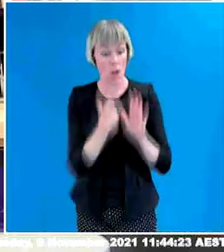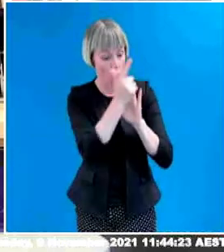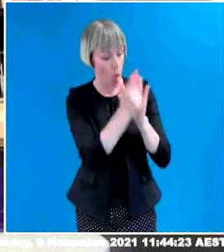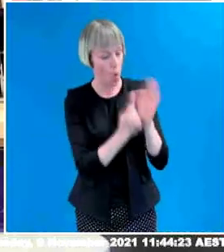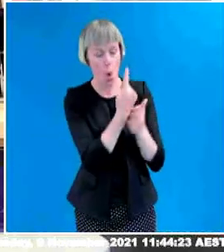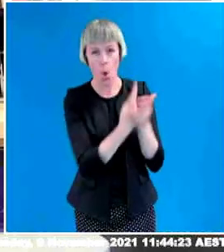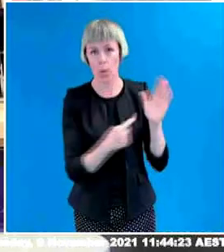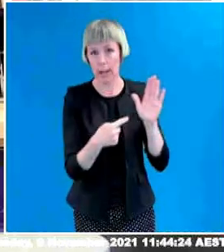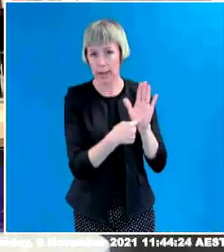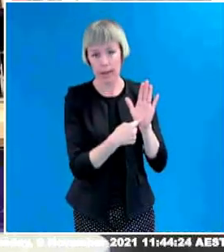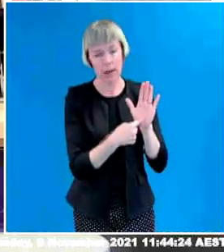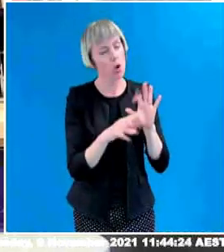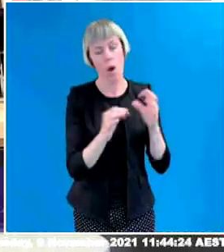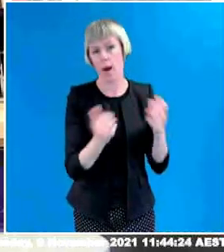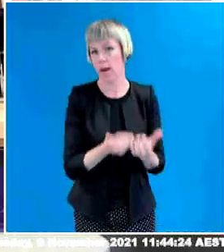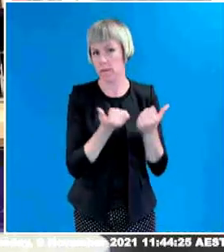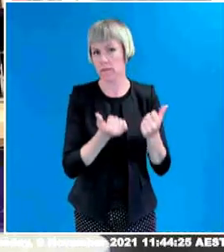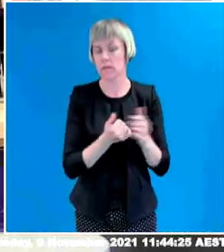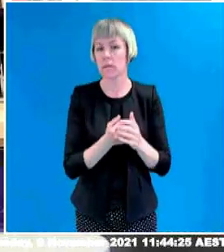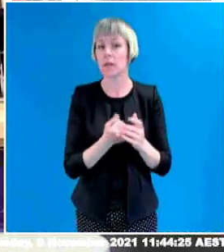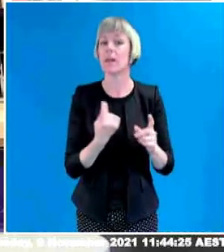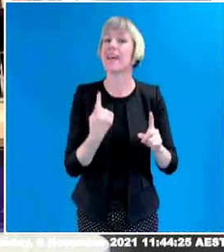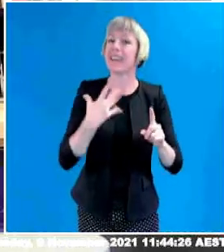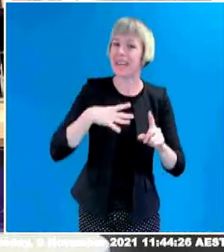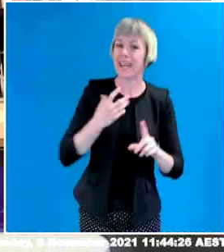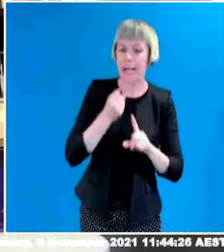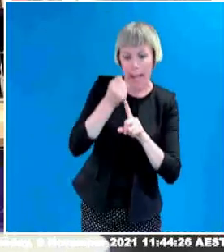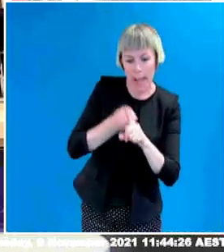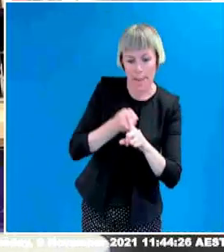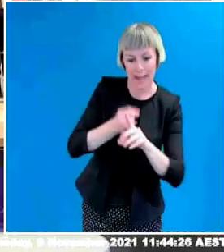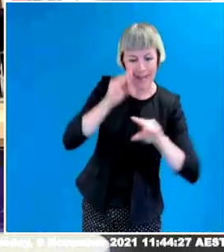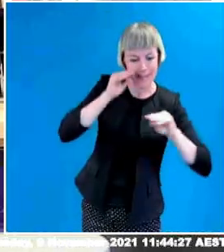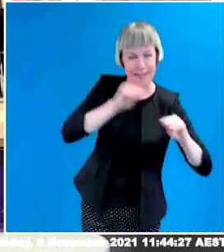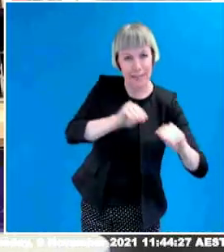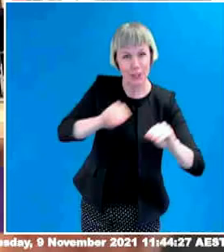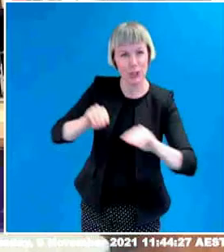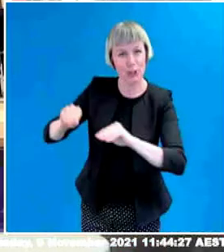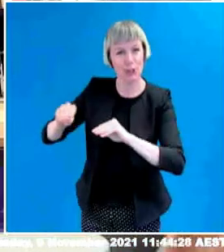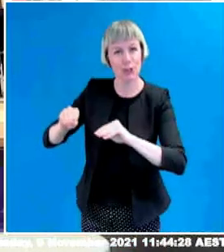an education or awareness or campaign around that to support the law, not just